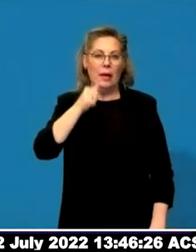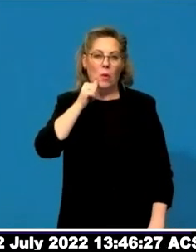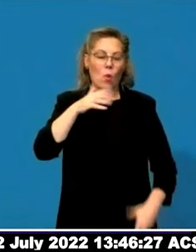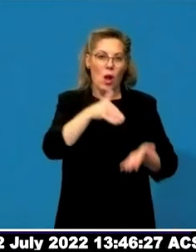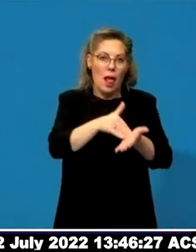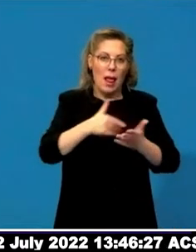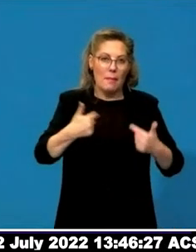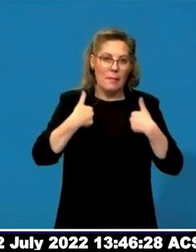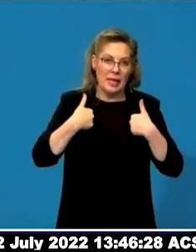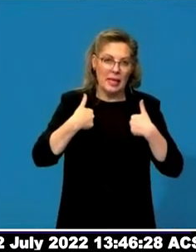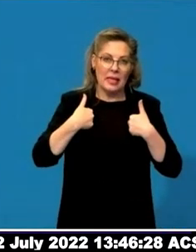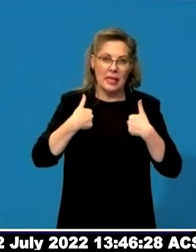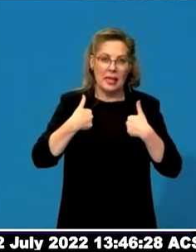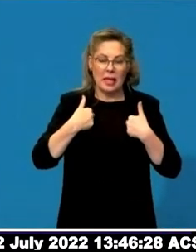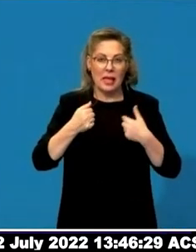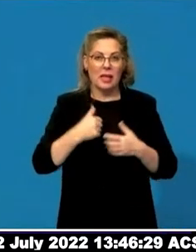Not willing to talk to them.